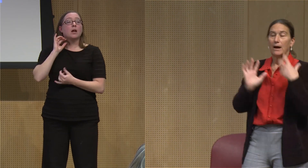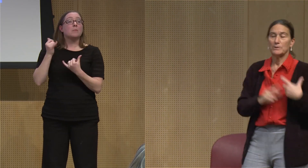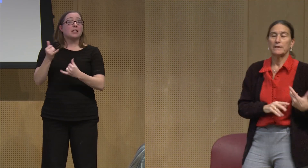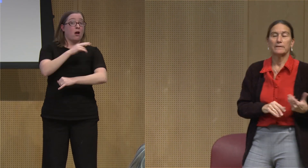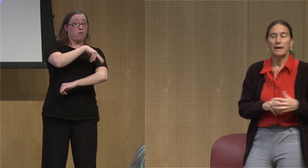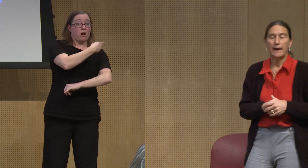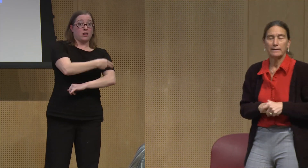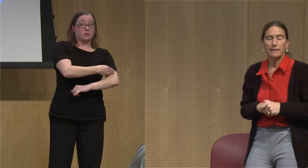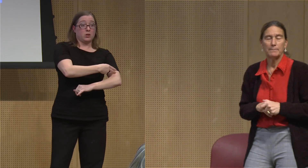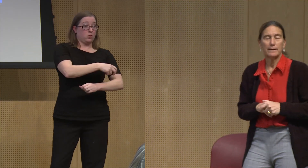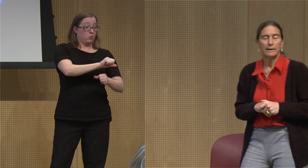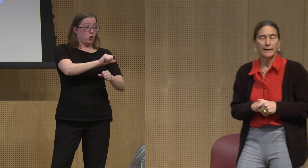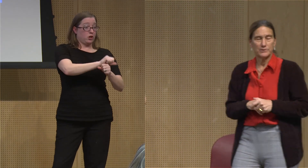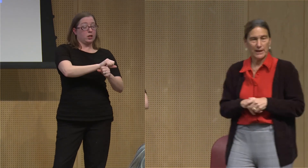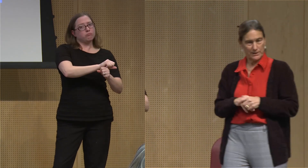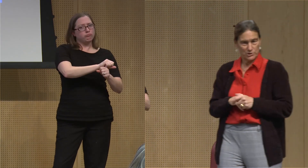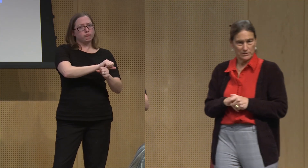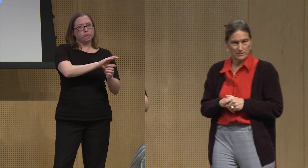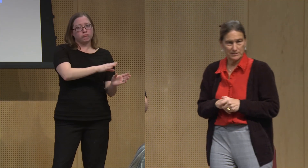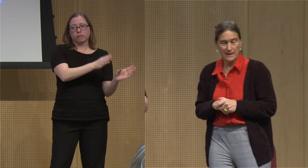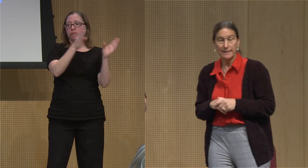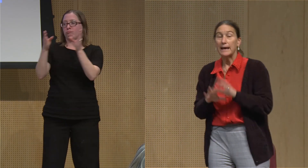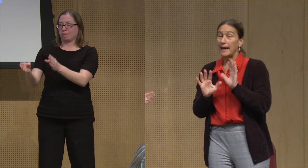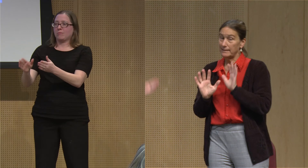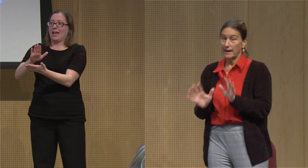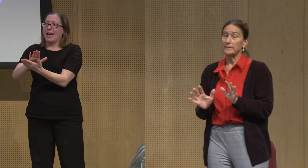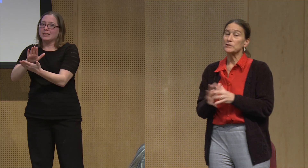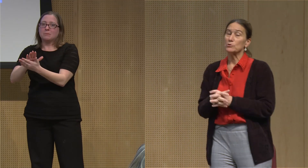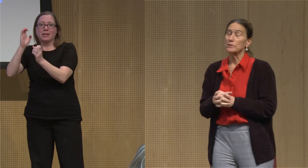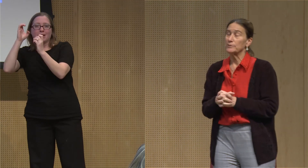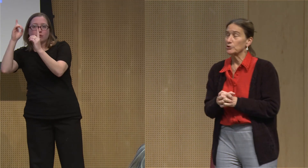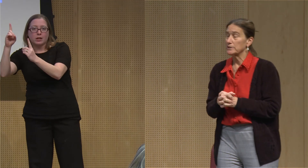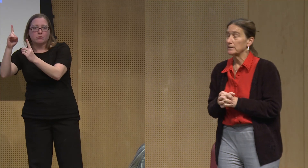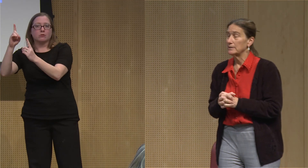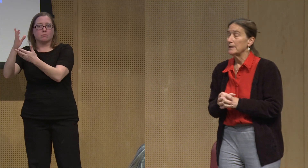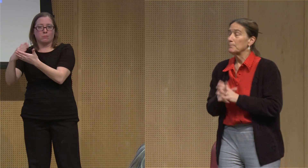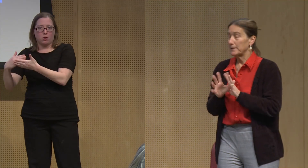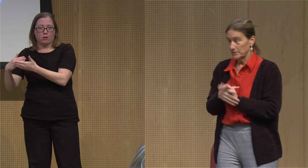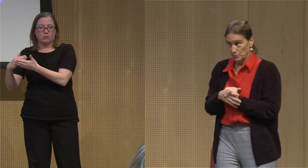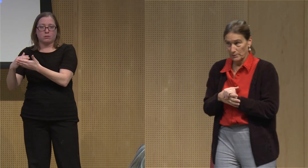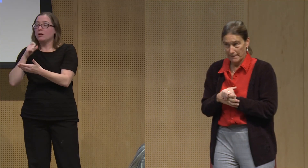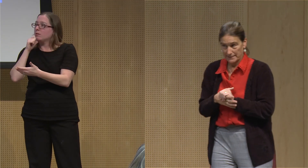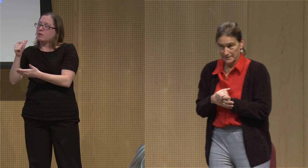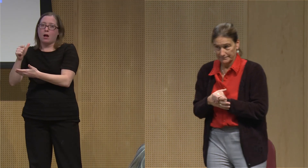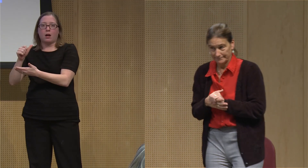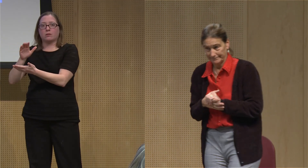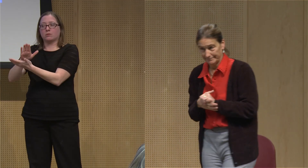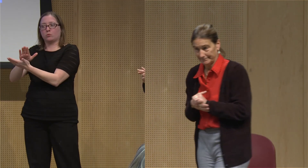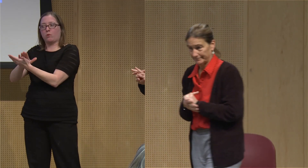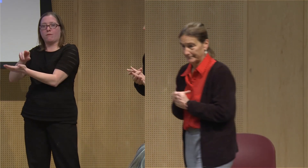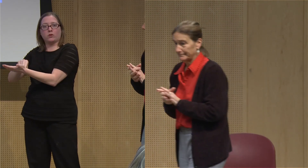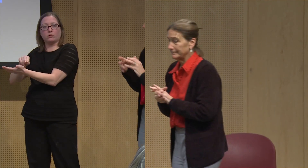I WAS ON THE ACADEMIC AND EDUCATION SIDE AND NOT IN THE SCHOOL OF NURSING BUT IN THE SCHOOL OF MEDICINE.